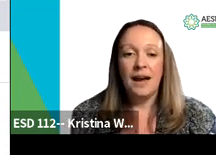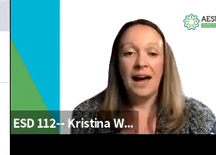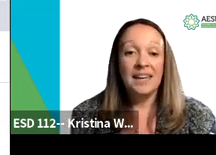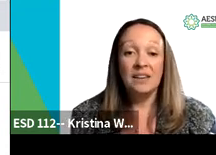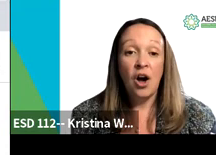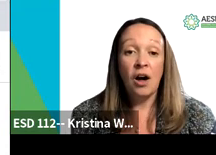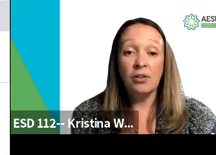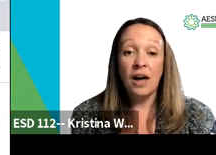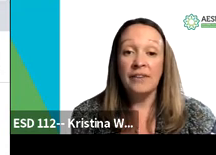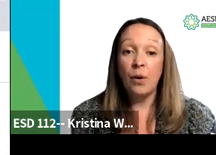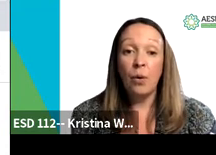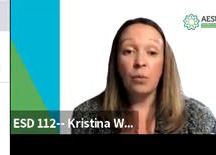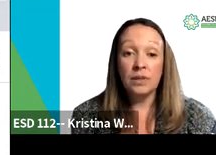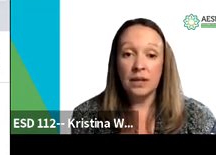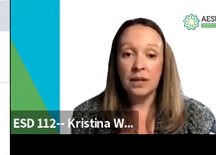ESD 112-- Kristina Wambold: I can toggle off and only